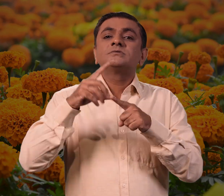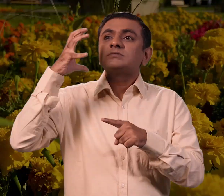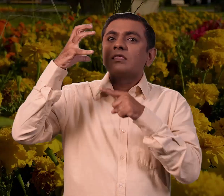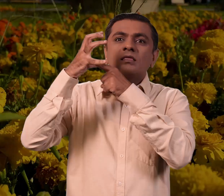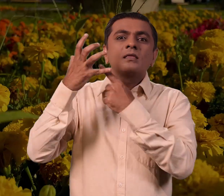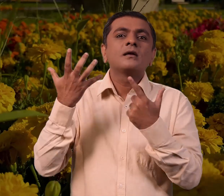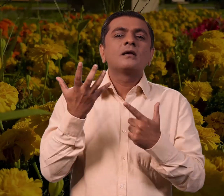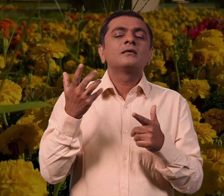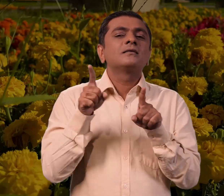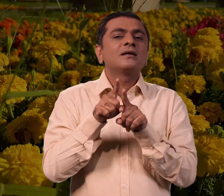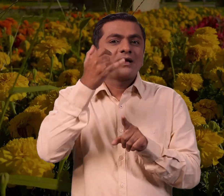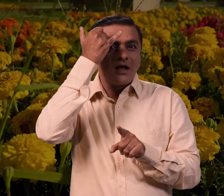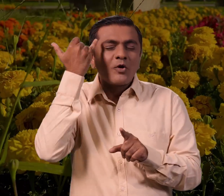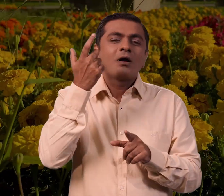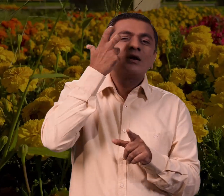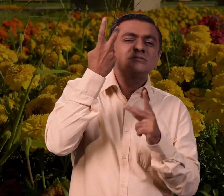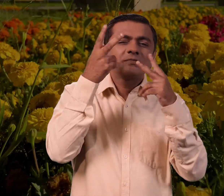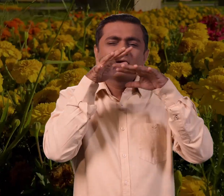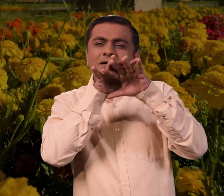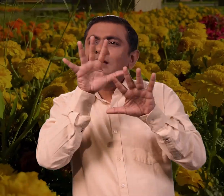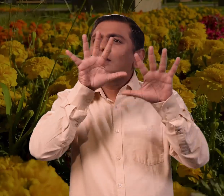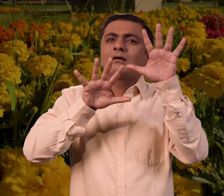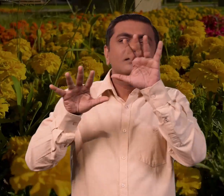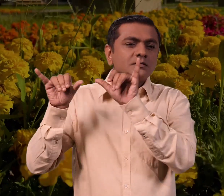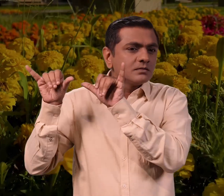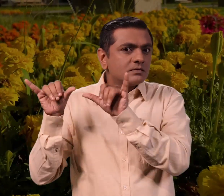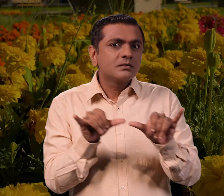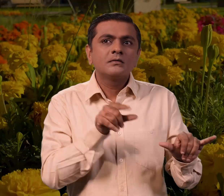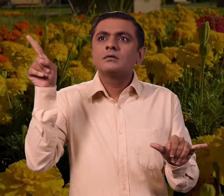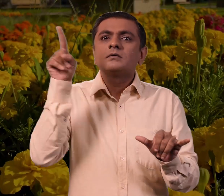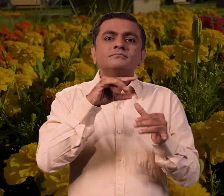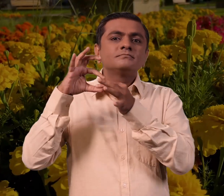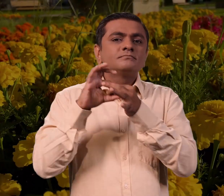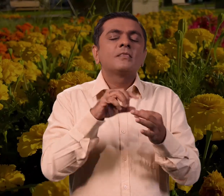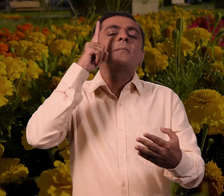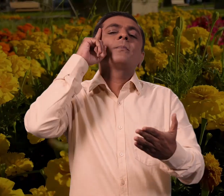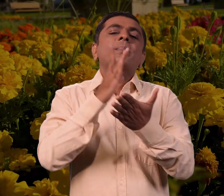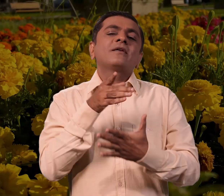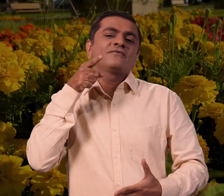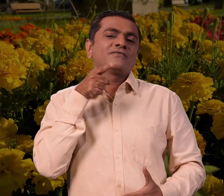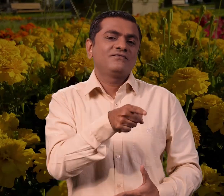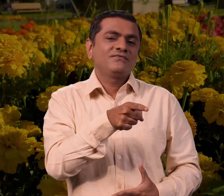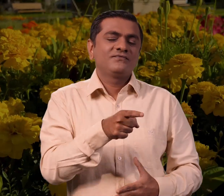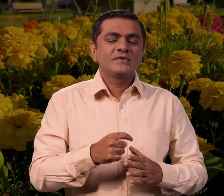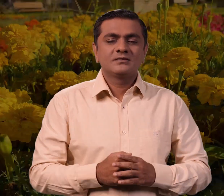While the sun shines, it is a mix of yellow and orange, again similar to the flower.